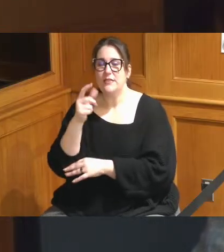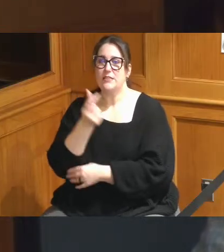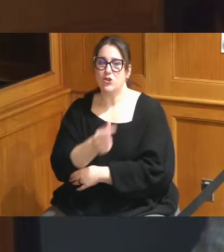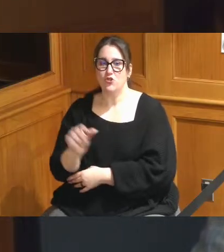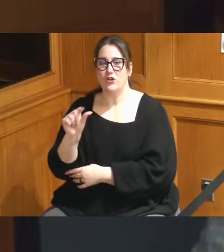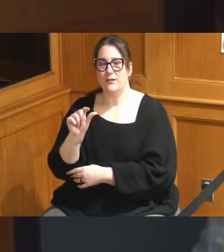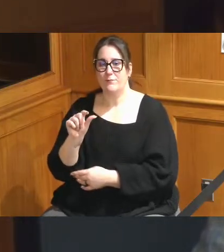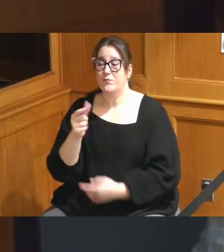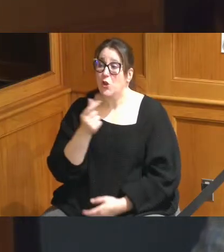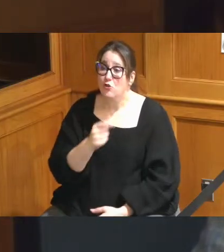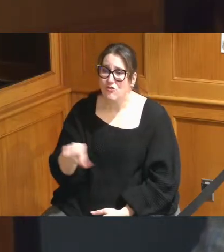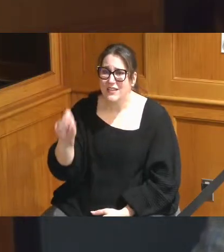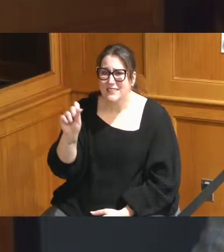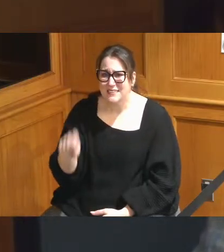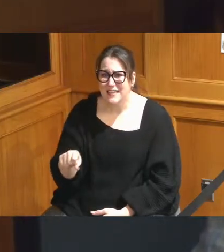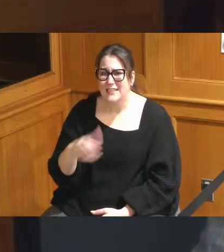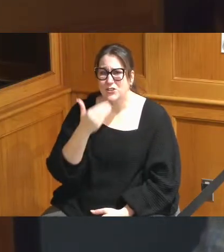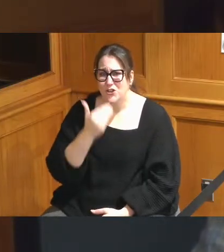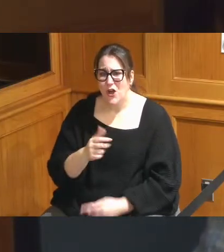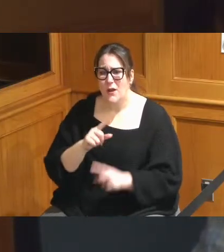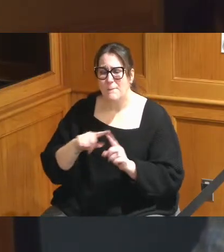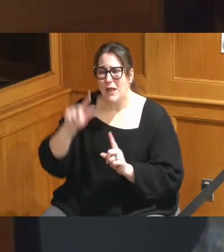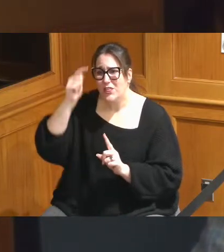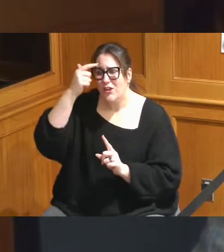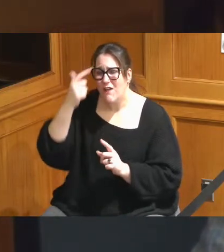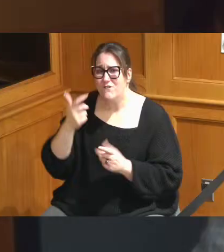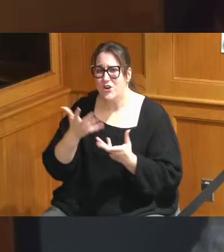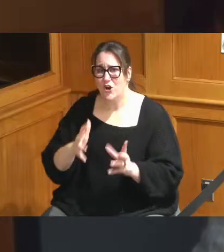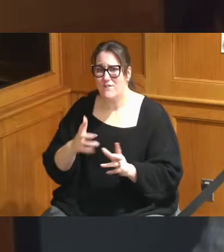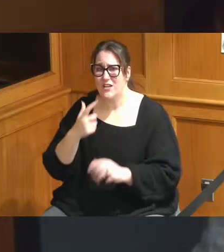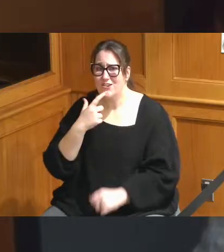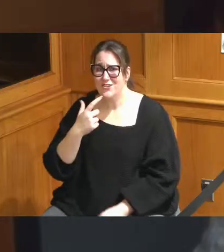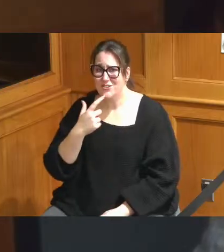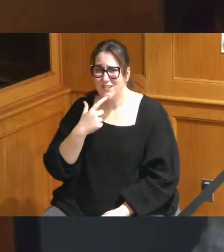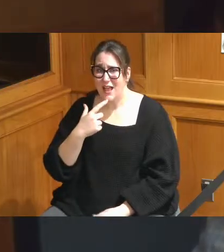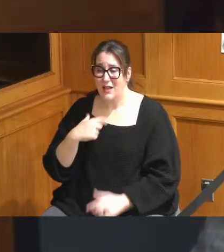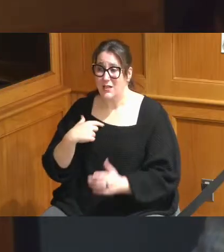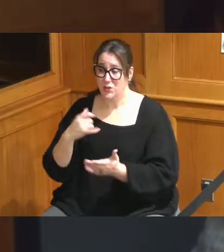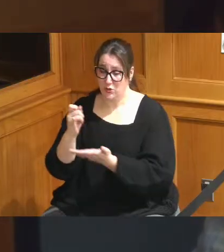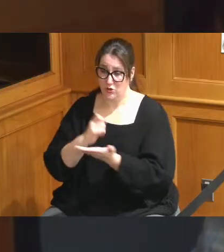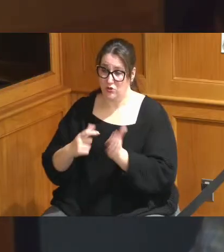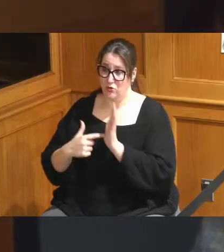Green is good, but as the Governor said in our drawings, we had showed him drawings before,